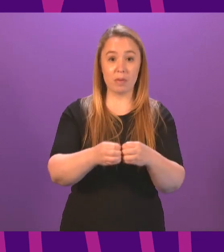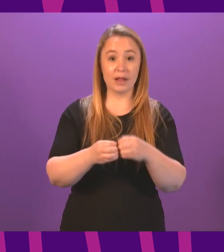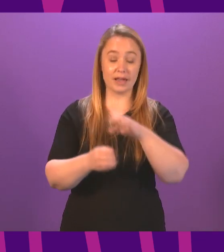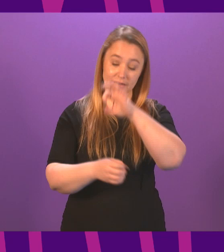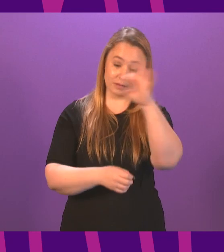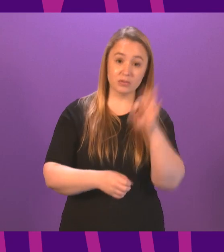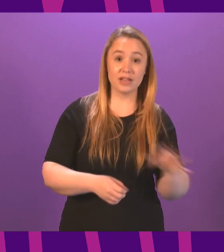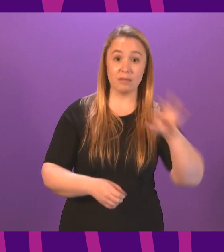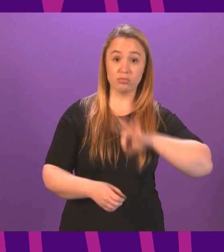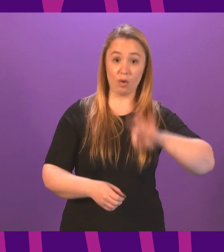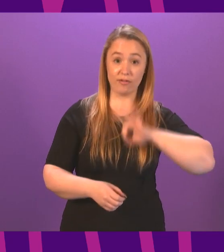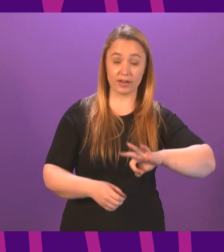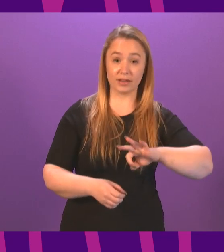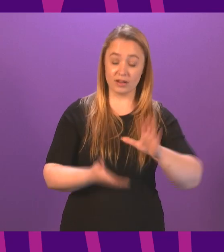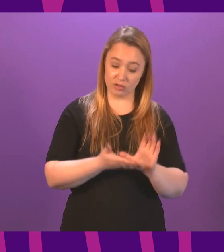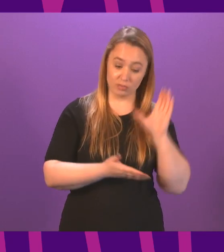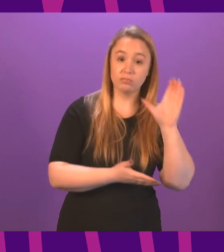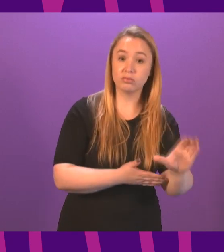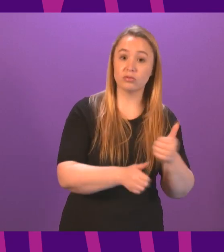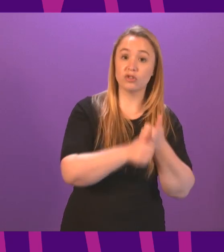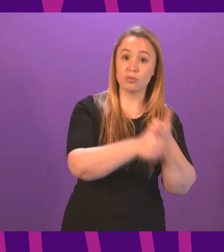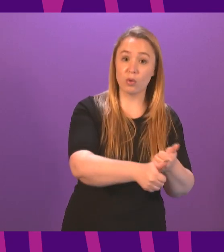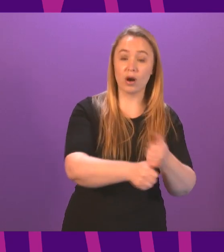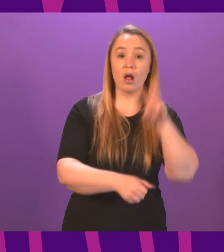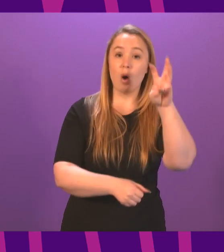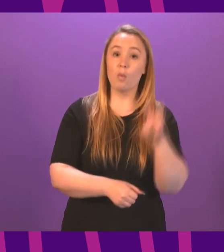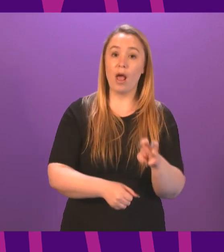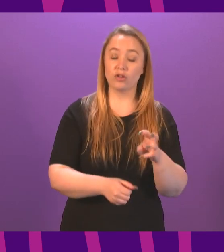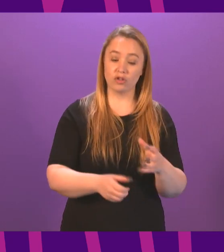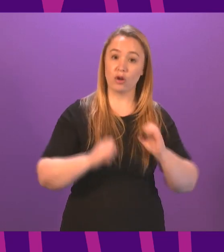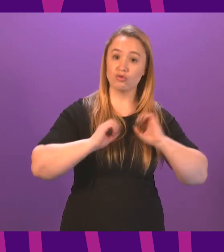The Welsh Government restricted such relief, securing £117 million for its economic crisis